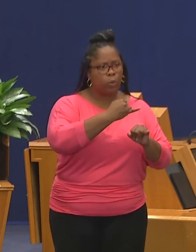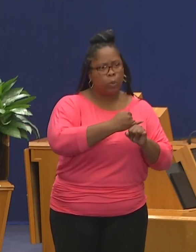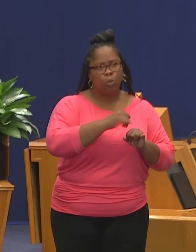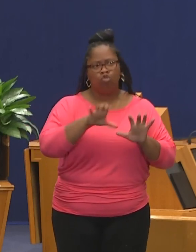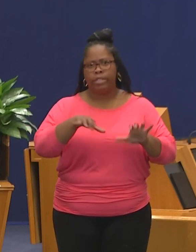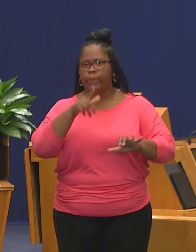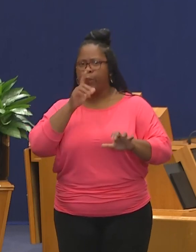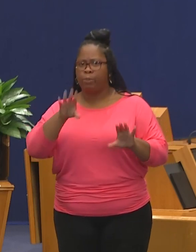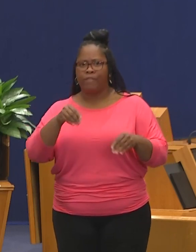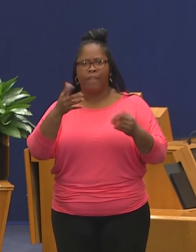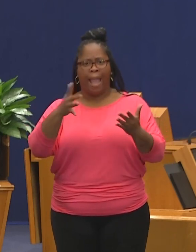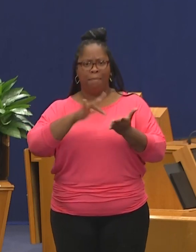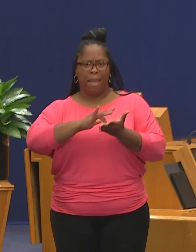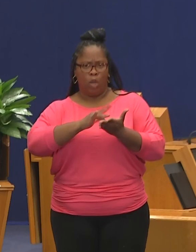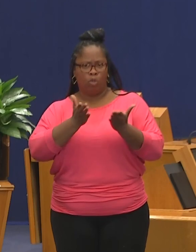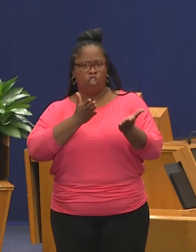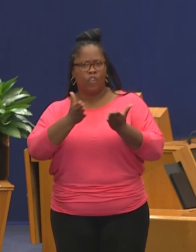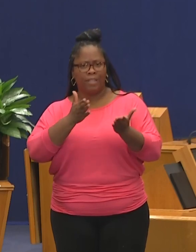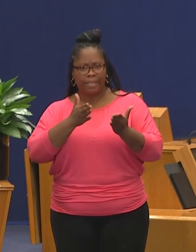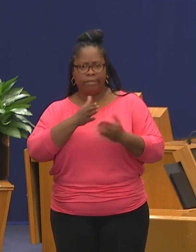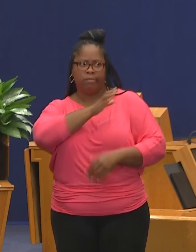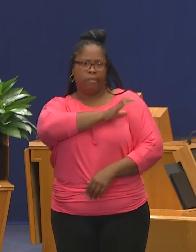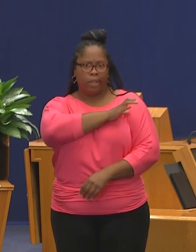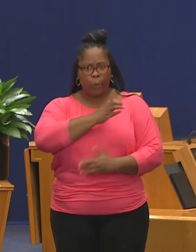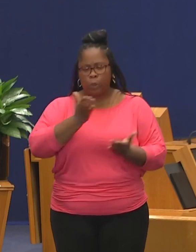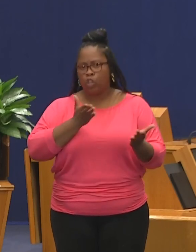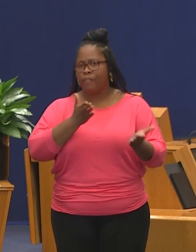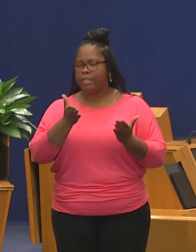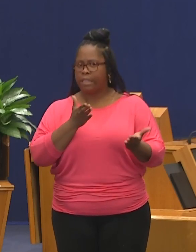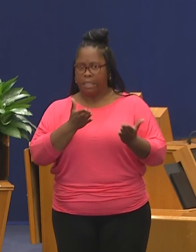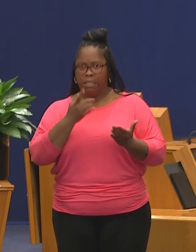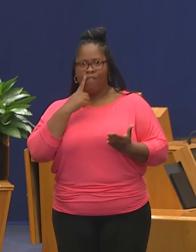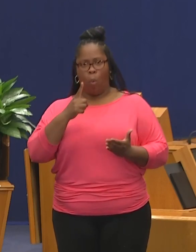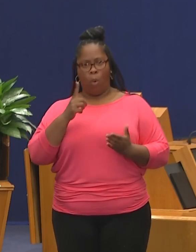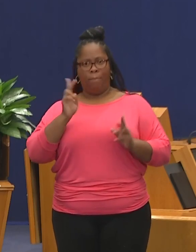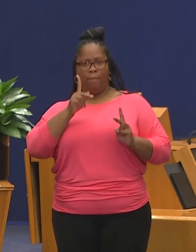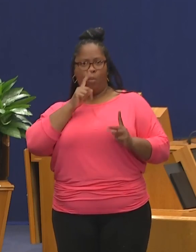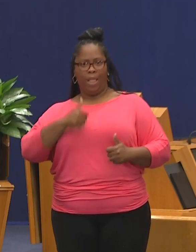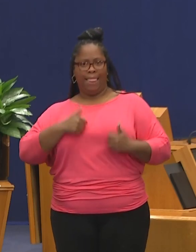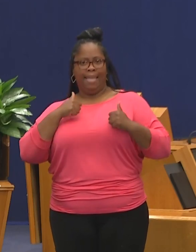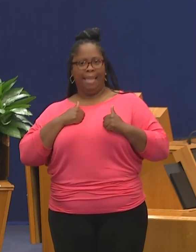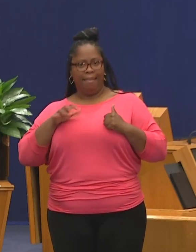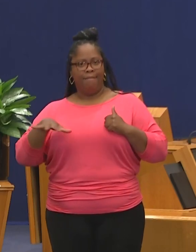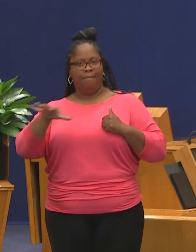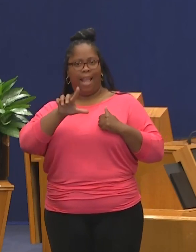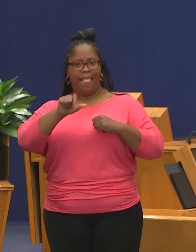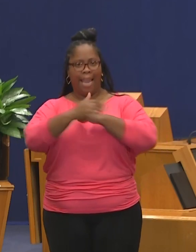DOING HEALTHCARE WORK IN ALL OF THE INSTITUTIONS THAT PROVIDE MEDICAL SERVICES AND CLINICAL